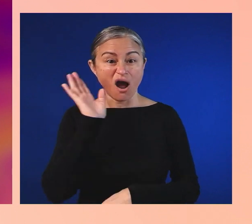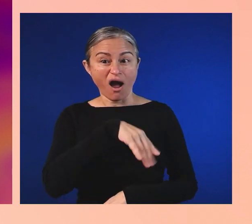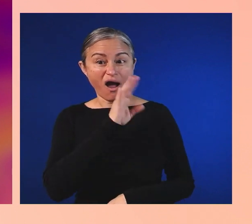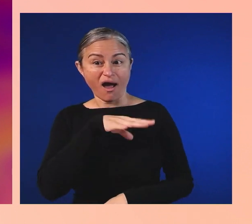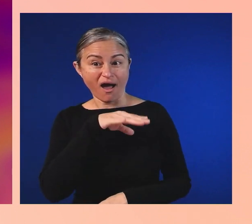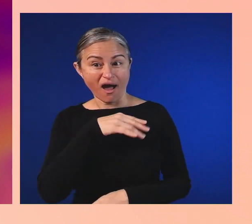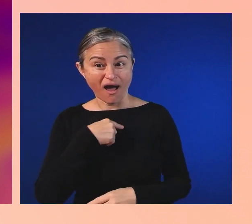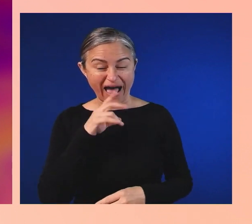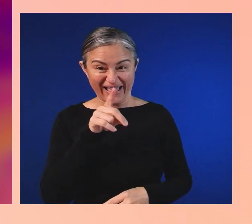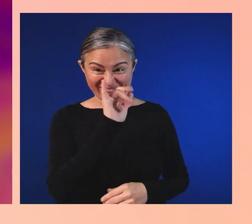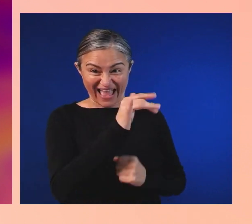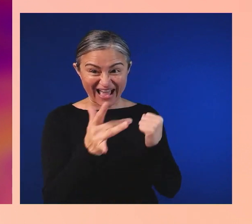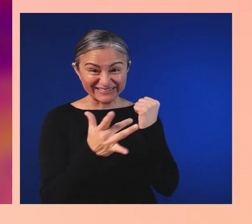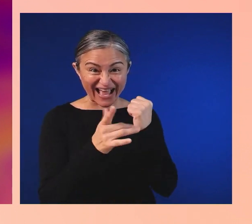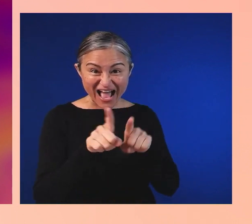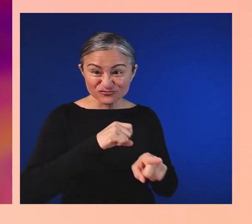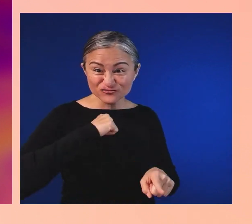We are getting goosebumps.